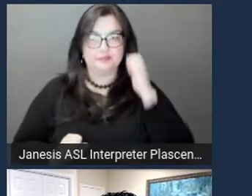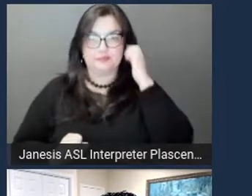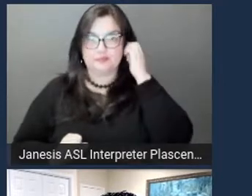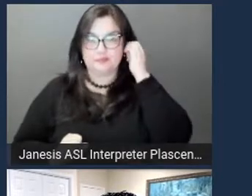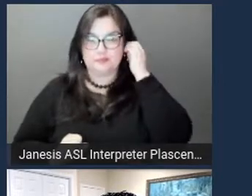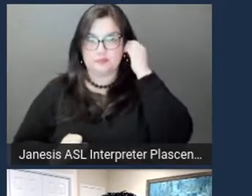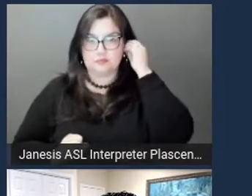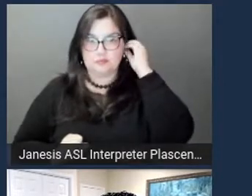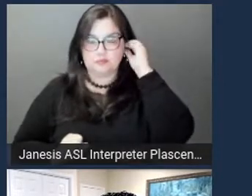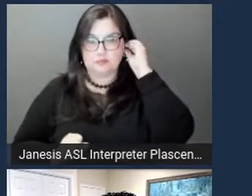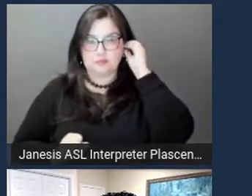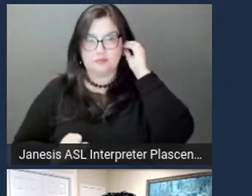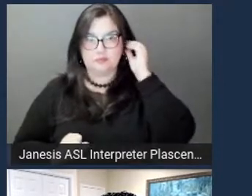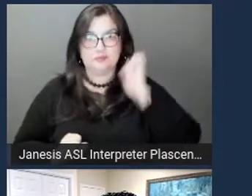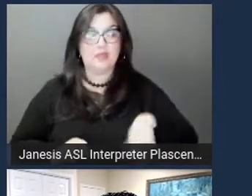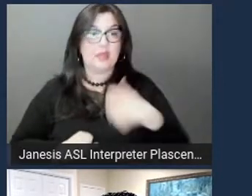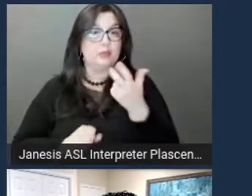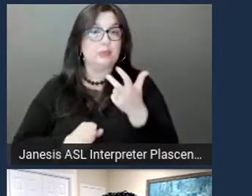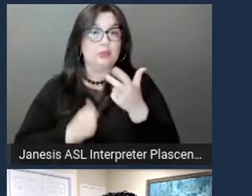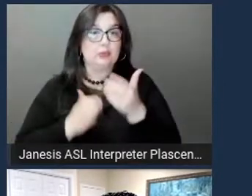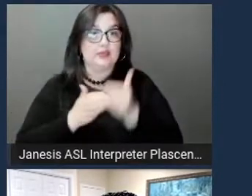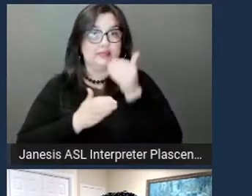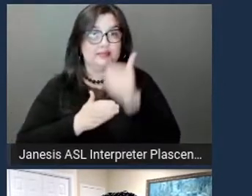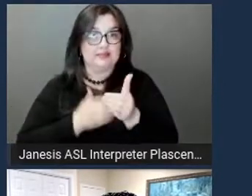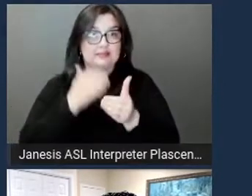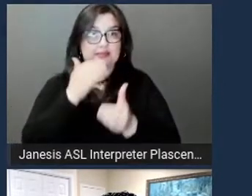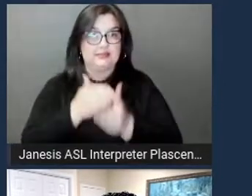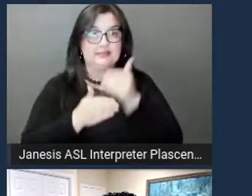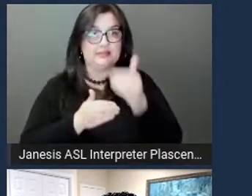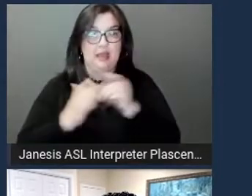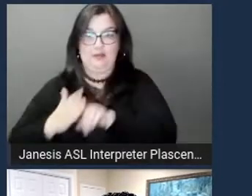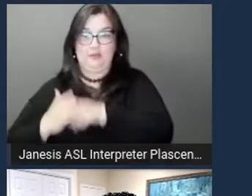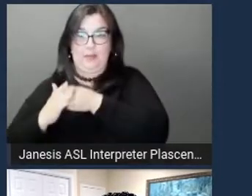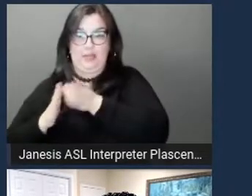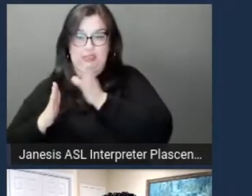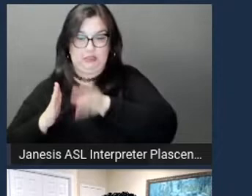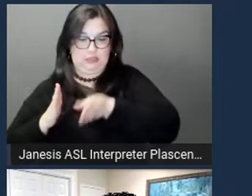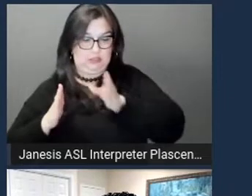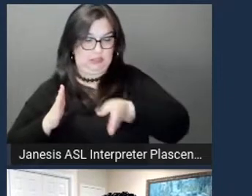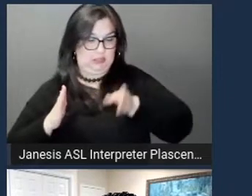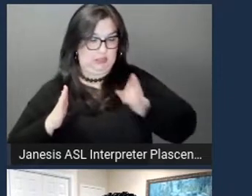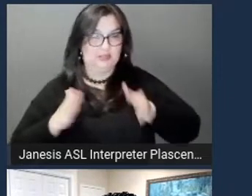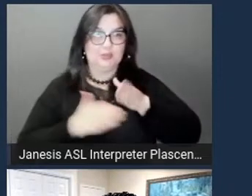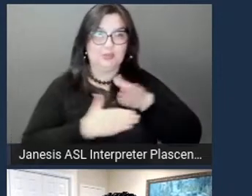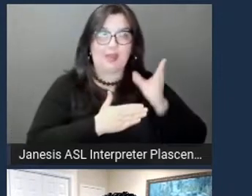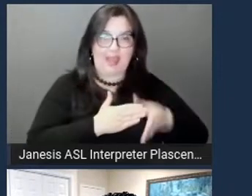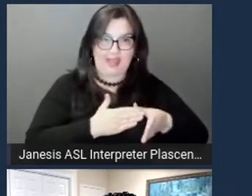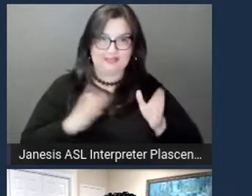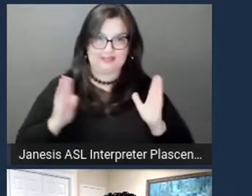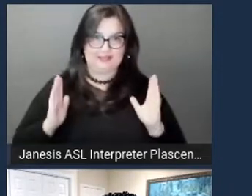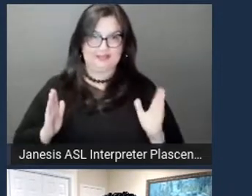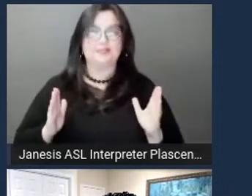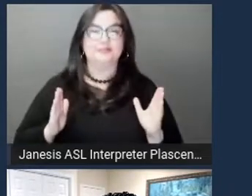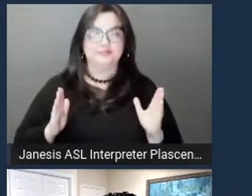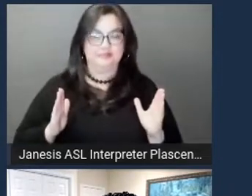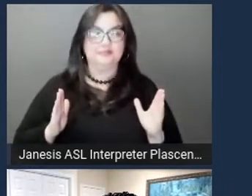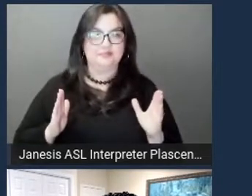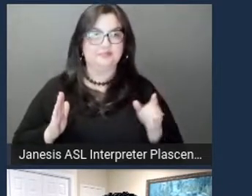there are three steps from end to end, in this process, as Hasnat explained earlier.